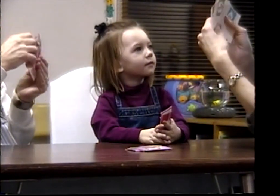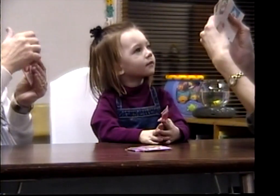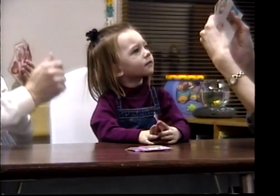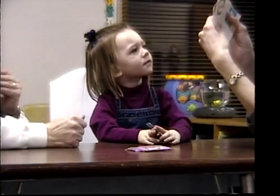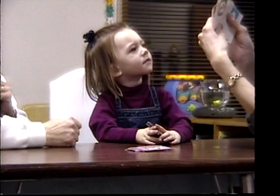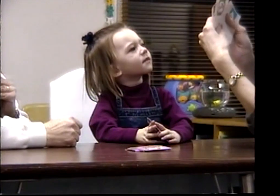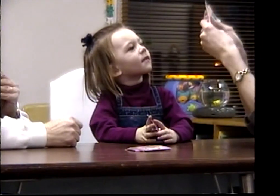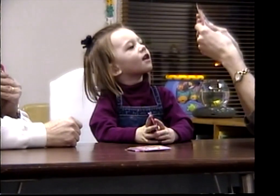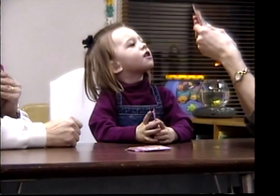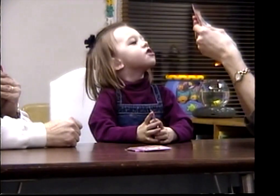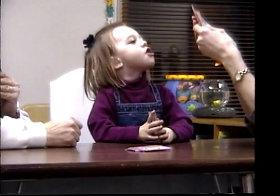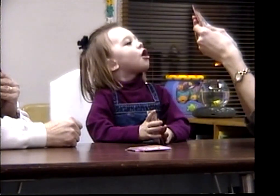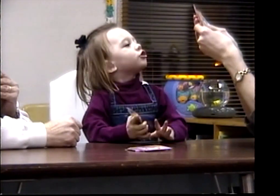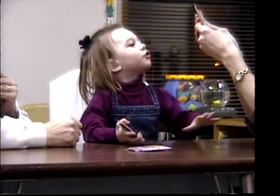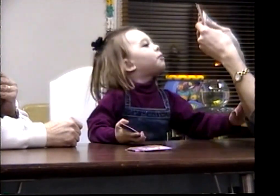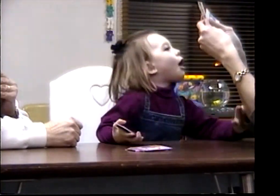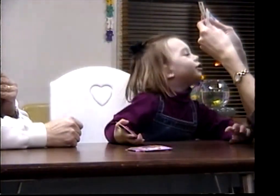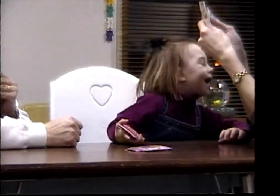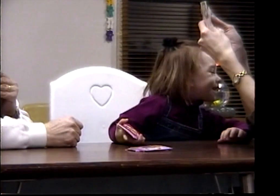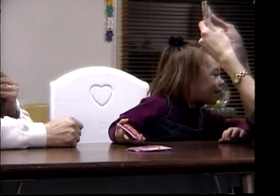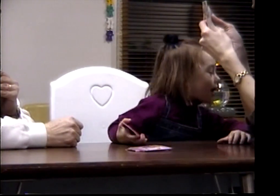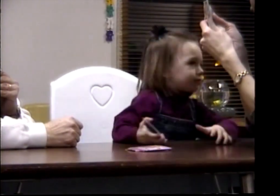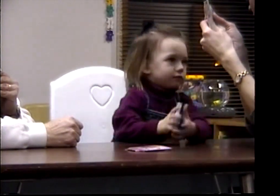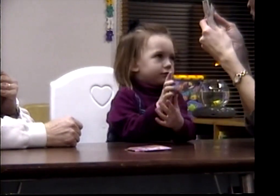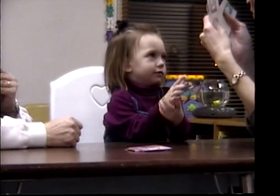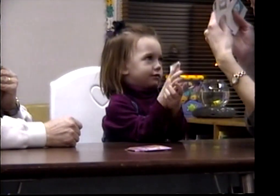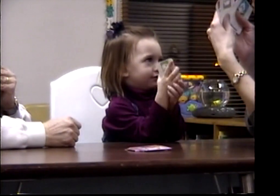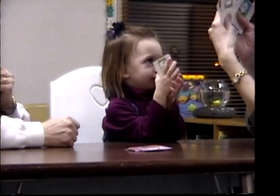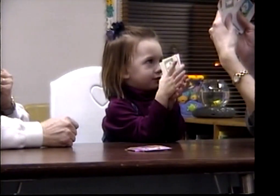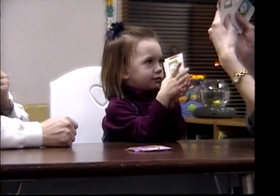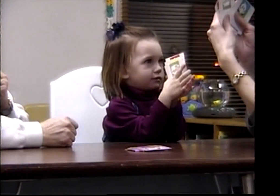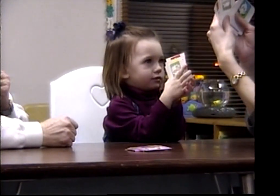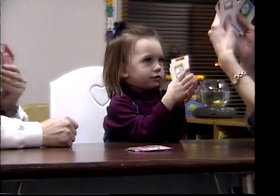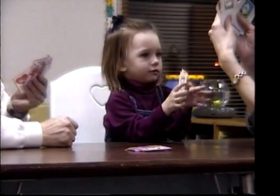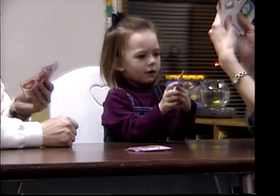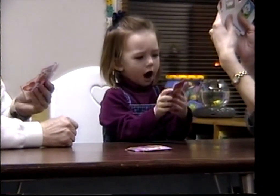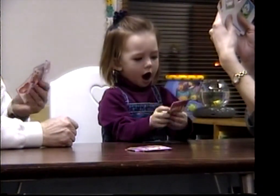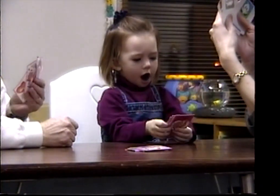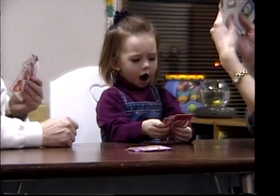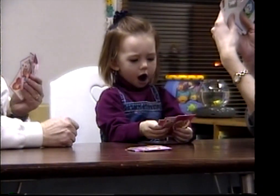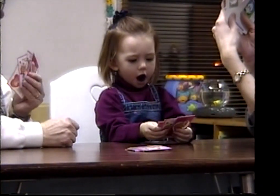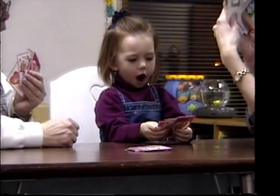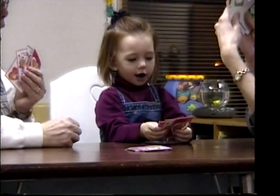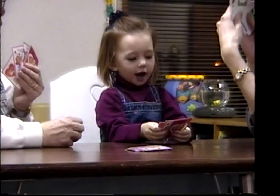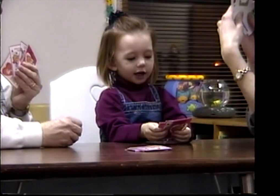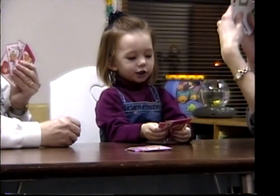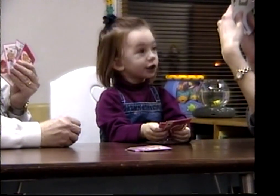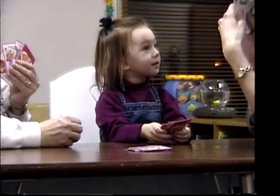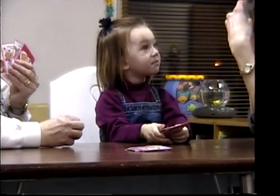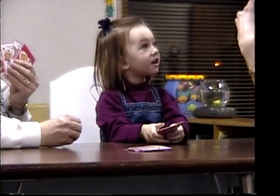"Emmy, do you have" [Mumble] "Do you have a sheep?" "I got a sheep."